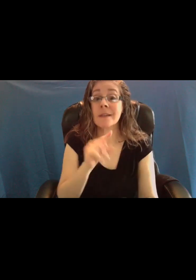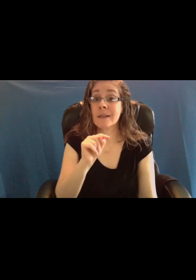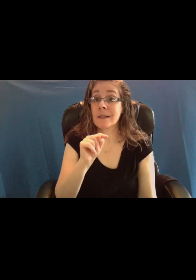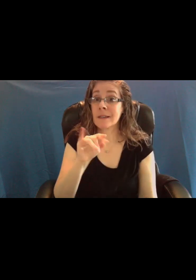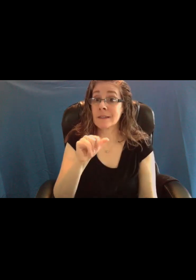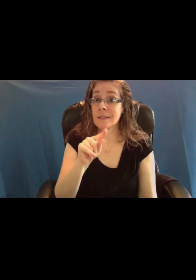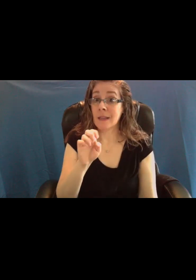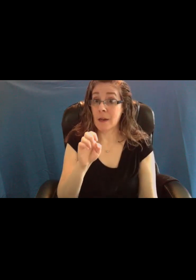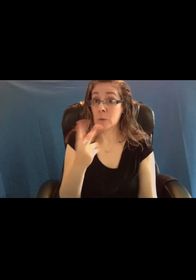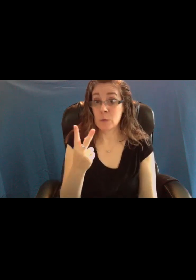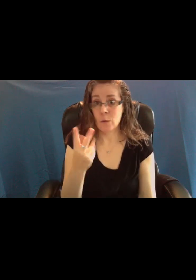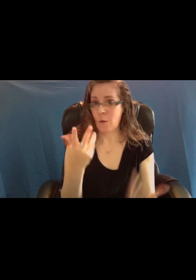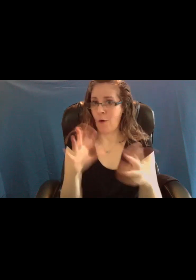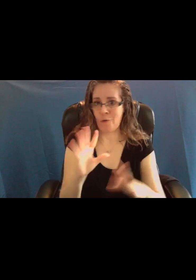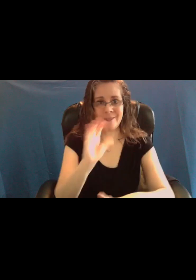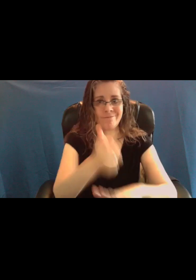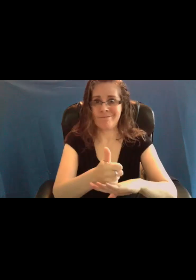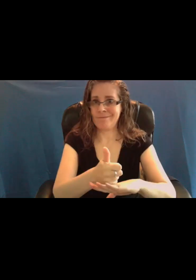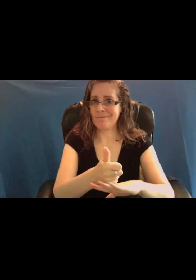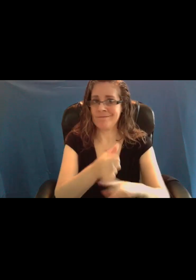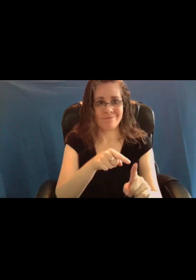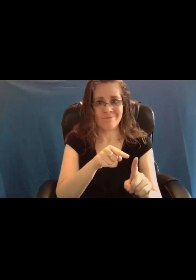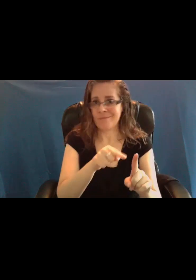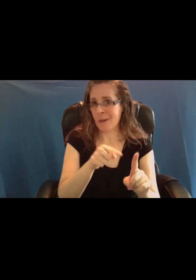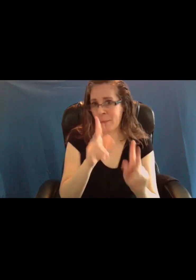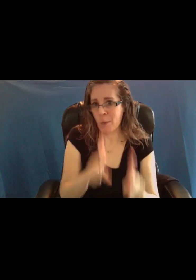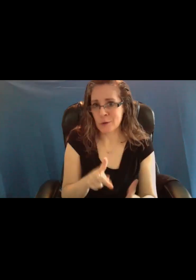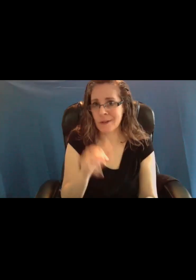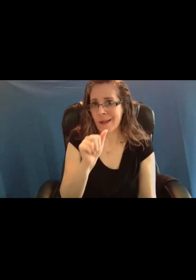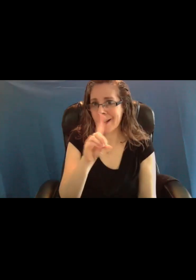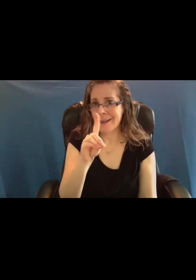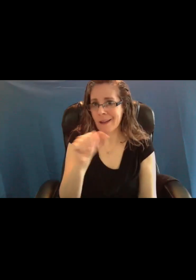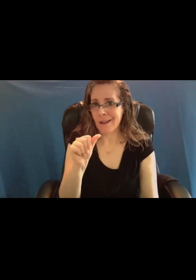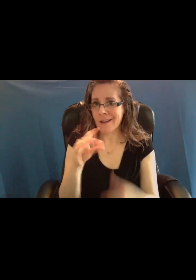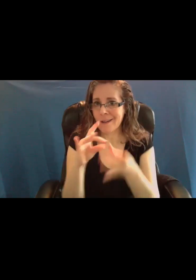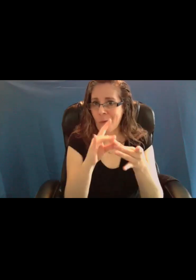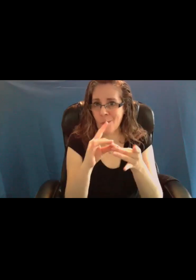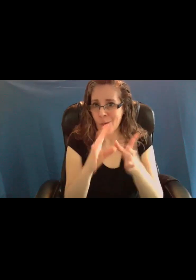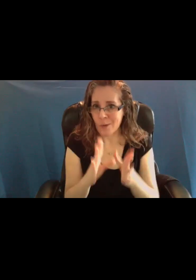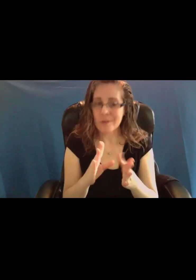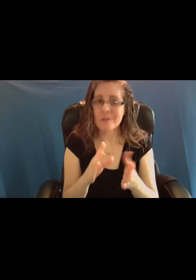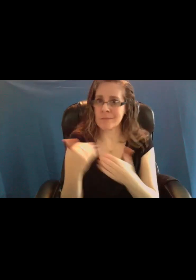has done this, because they've had to designate an ADA Coordinator who is responsible for compliance. They may or may